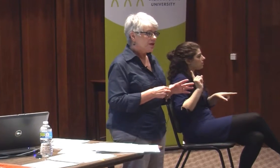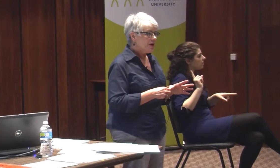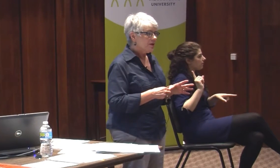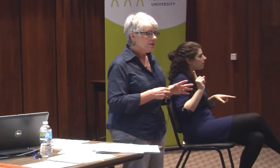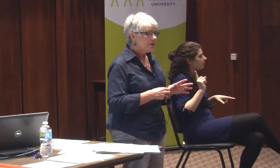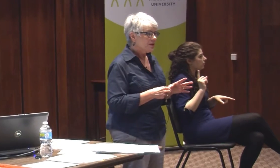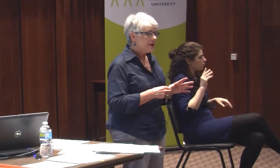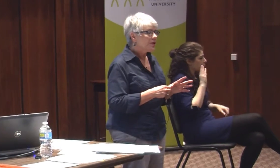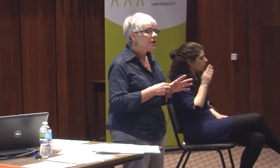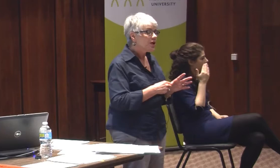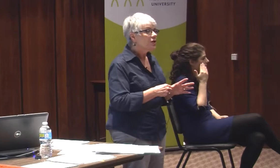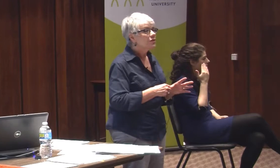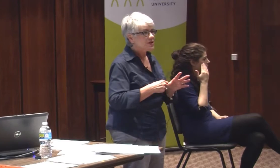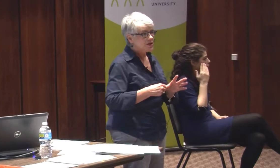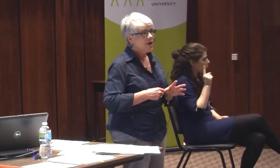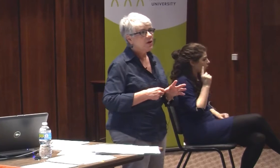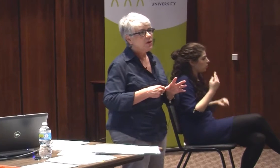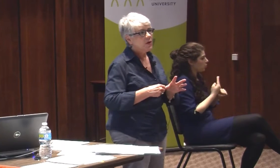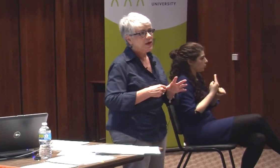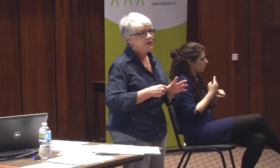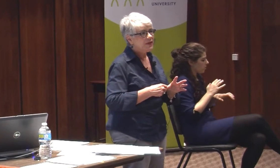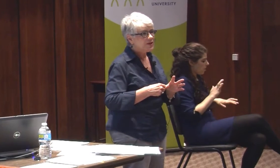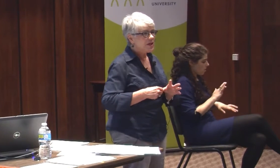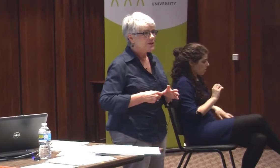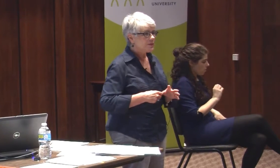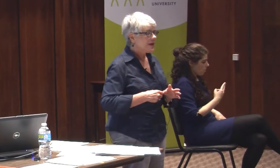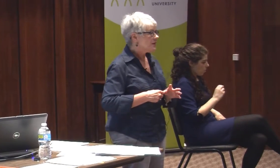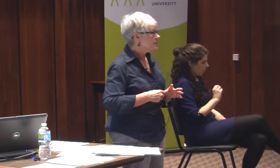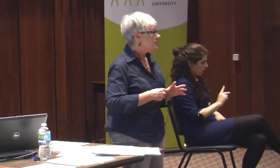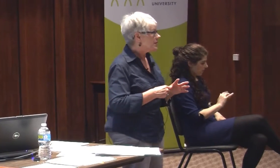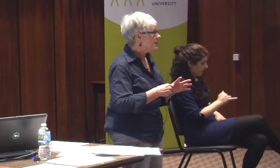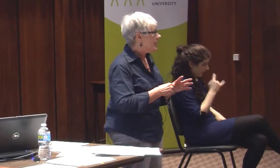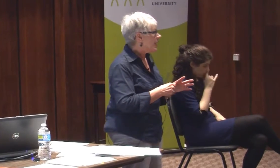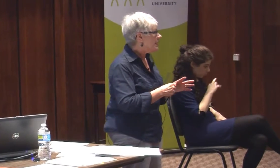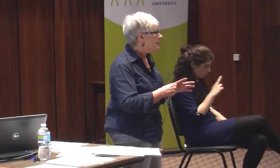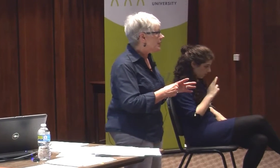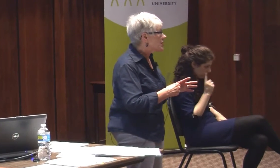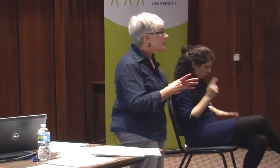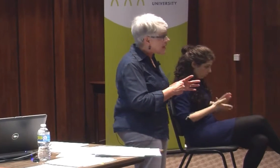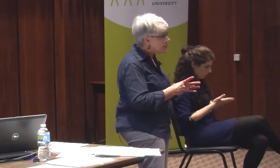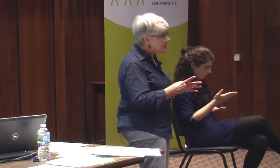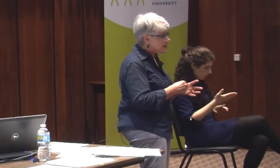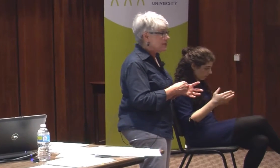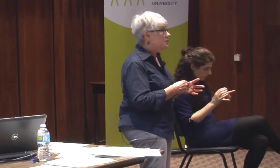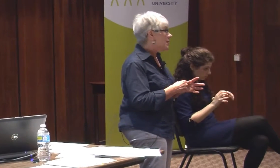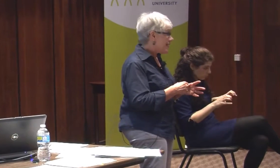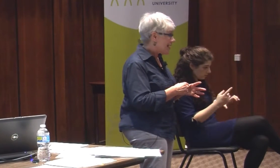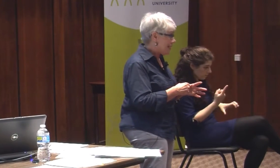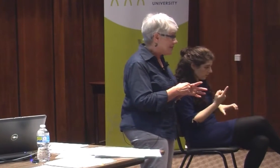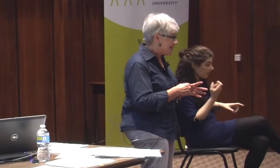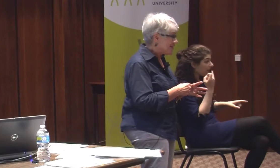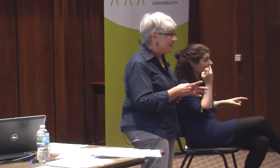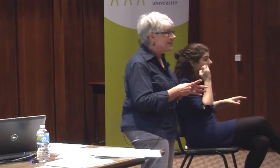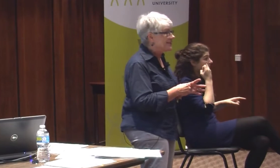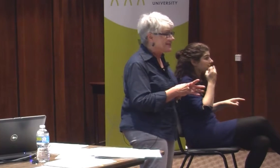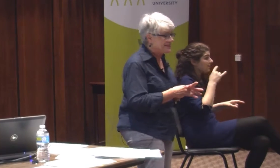to know. That you're going to use to know if that child is ready to do something, and if that child is happy to see you or not happy to see you.